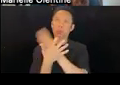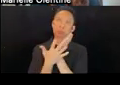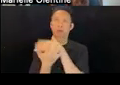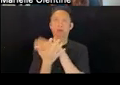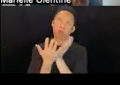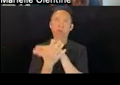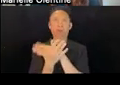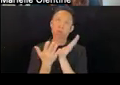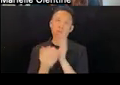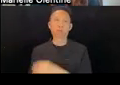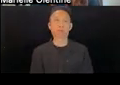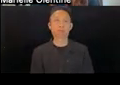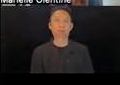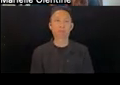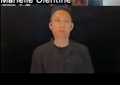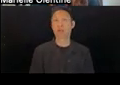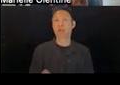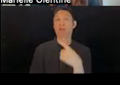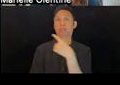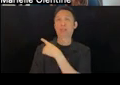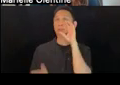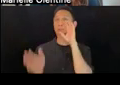industry space at film festivals. So this is a photo